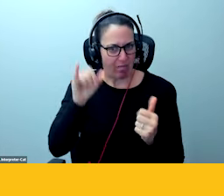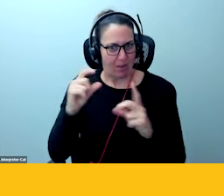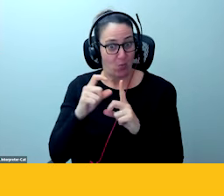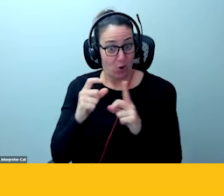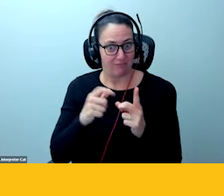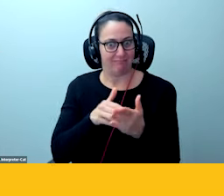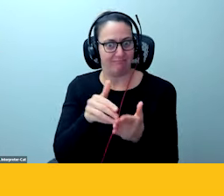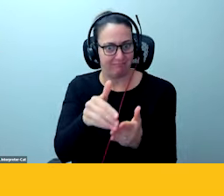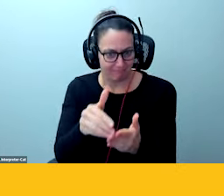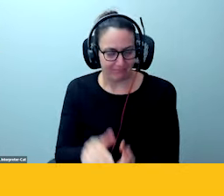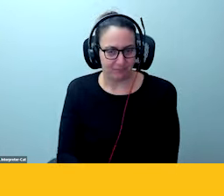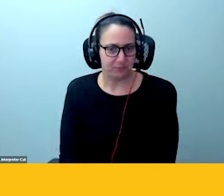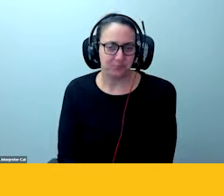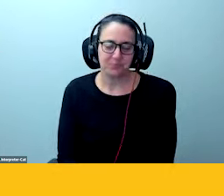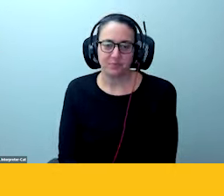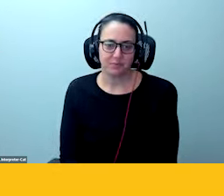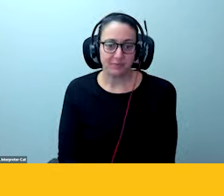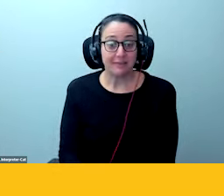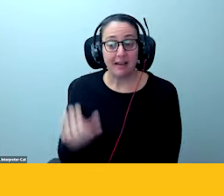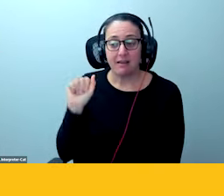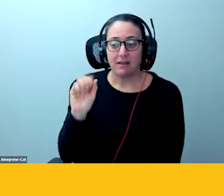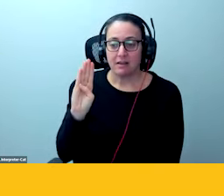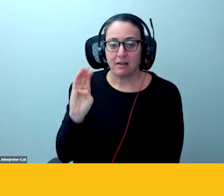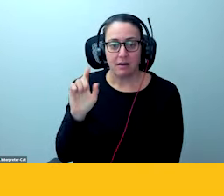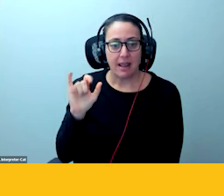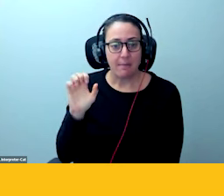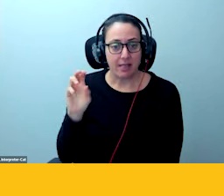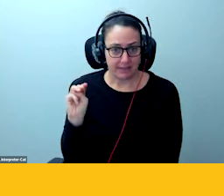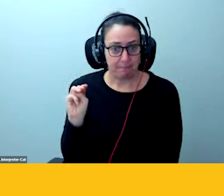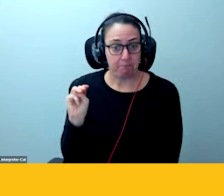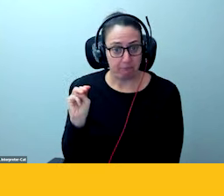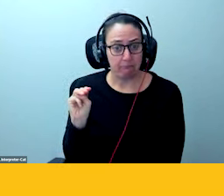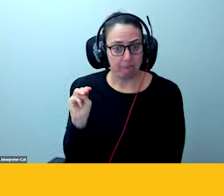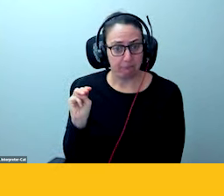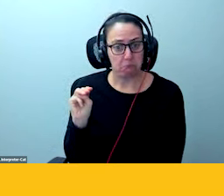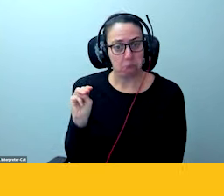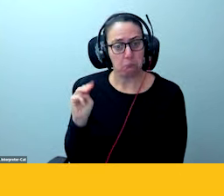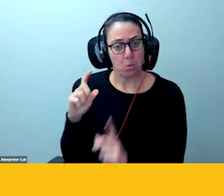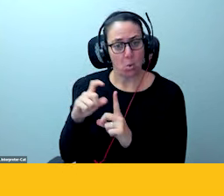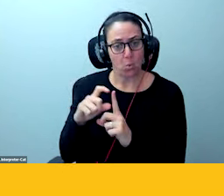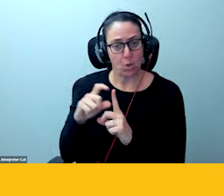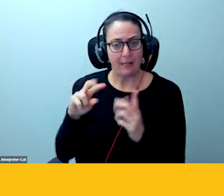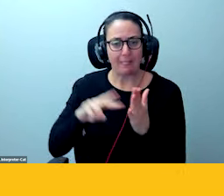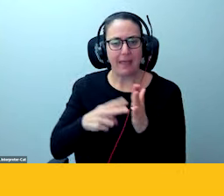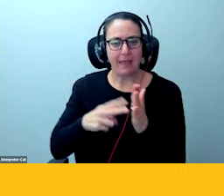to also hold onto. Ableism is a term that means something different to everybody.